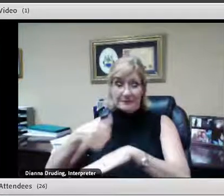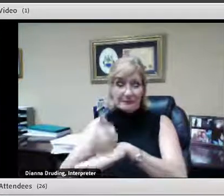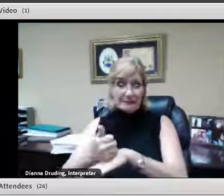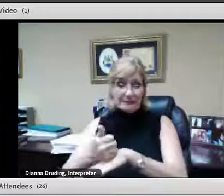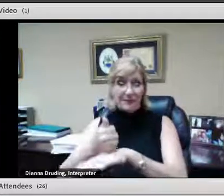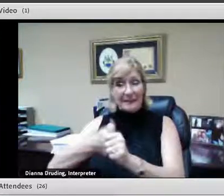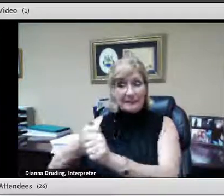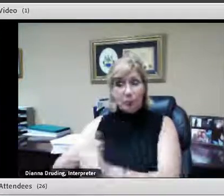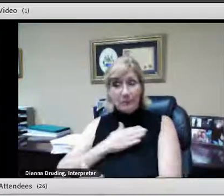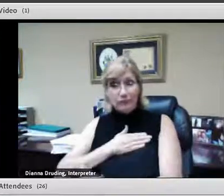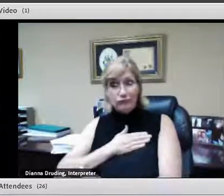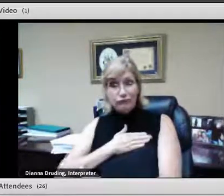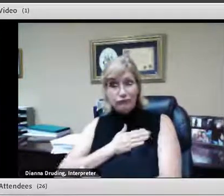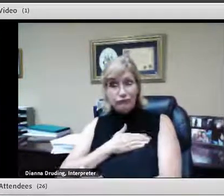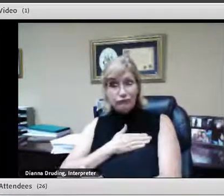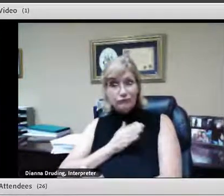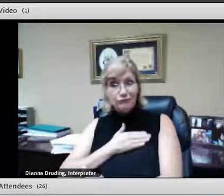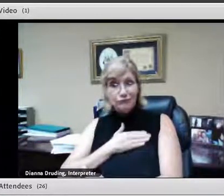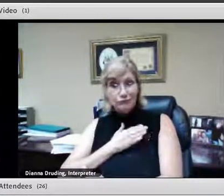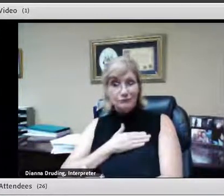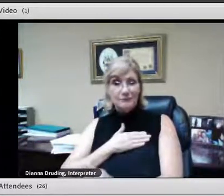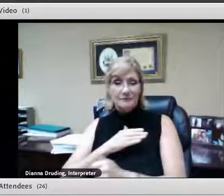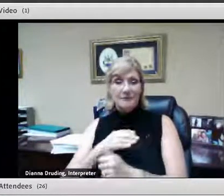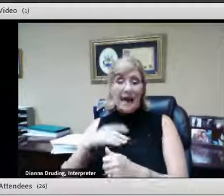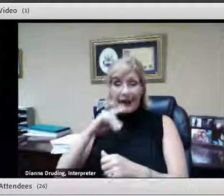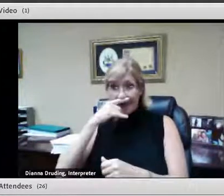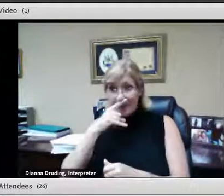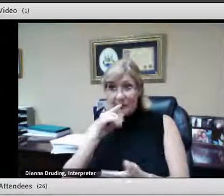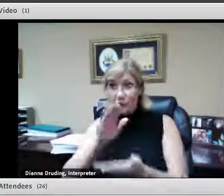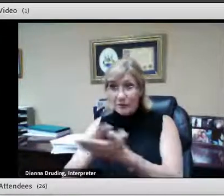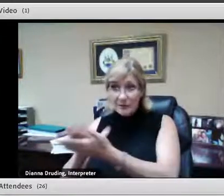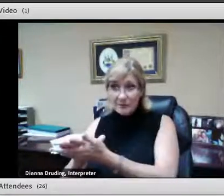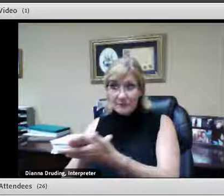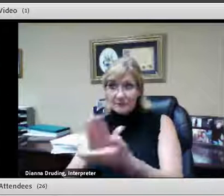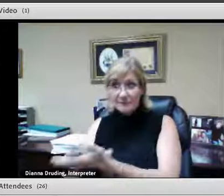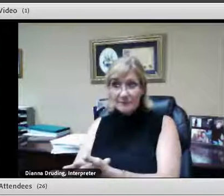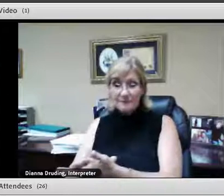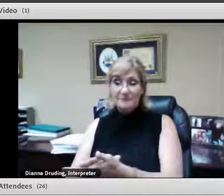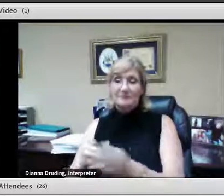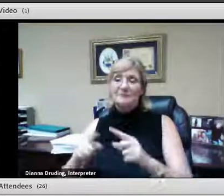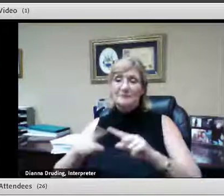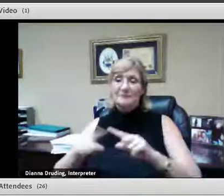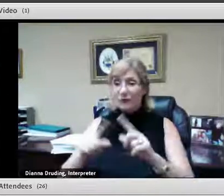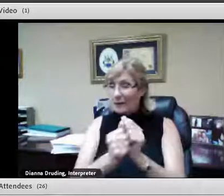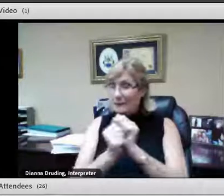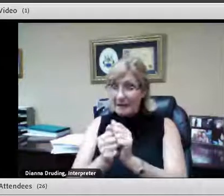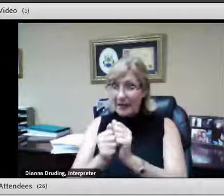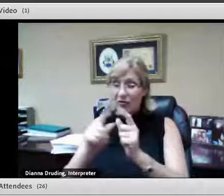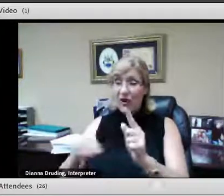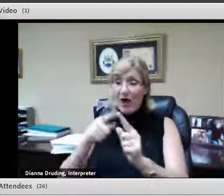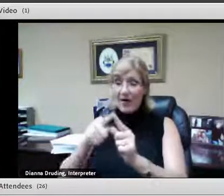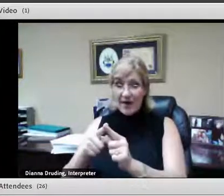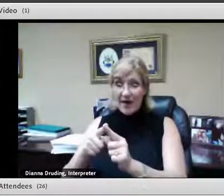And I have the kids clap a couple different ones together, and then poison,